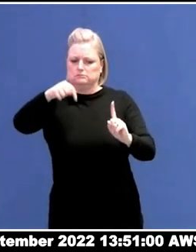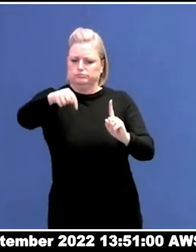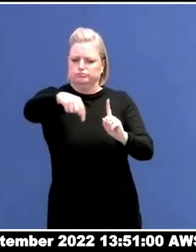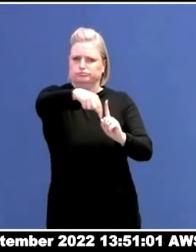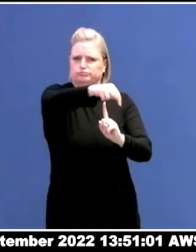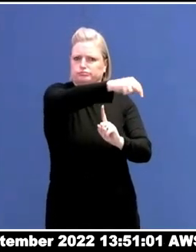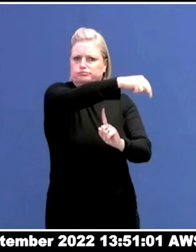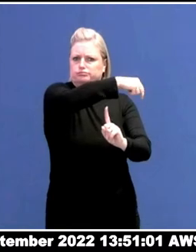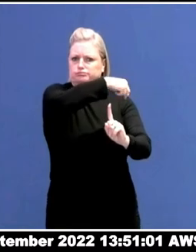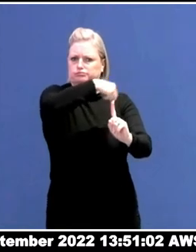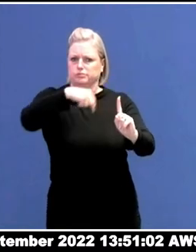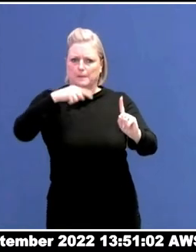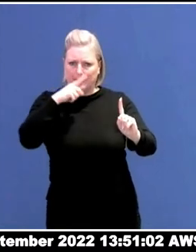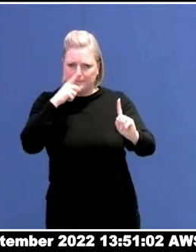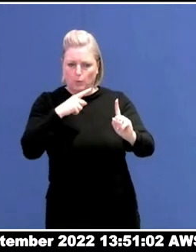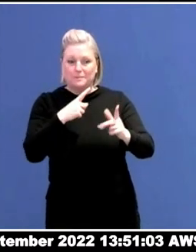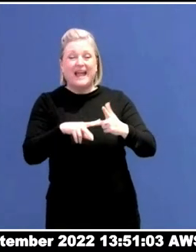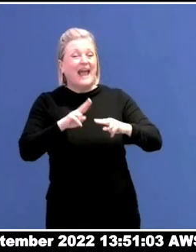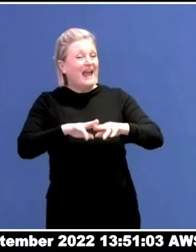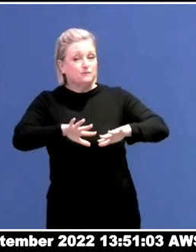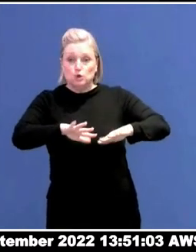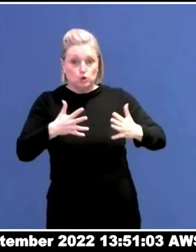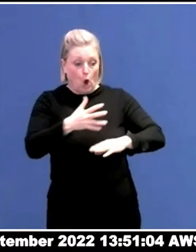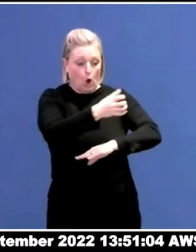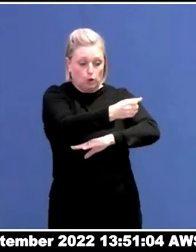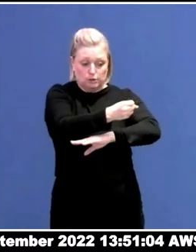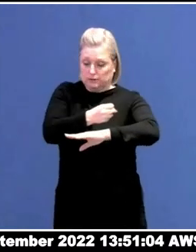So we are not saying that it's illegal to isolate someone.